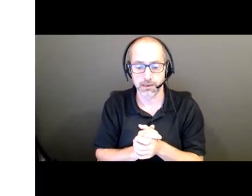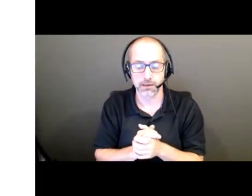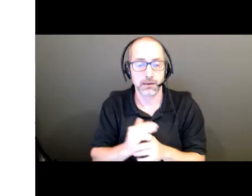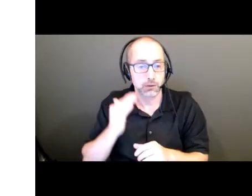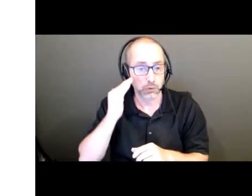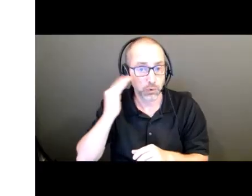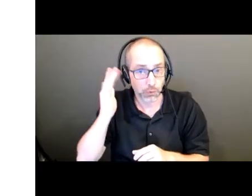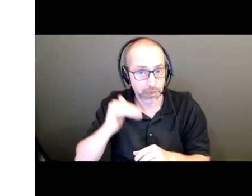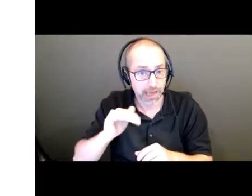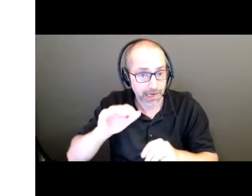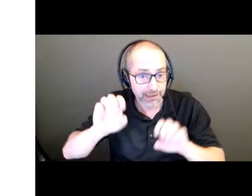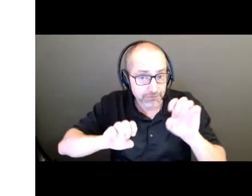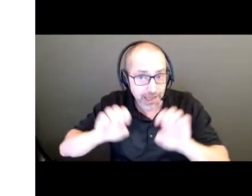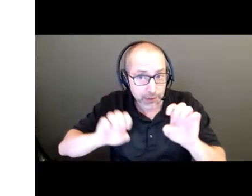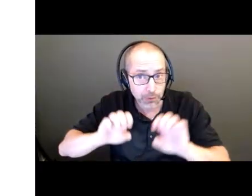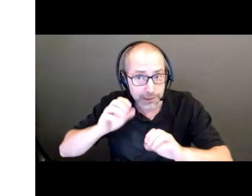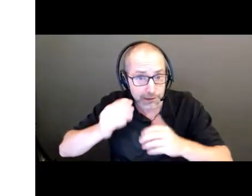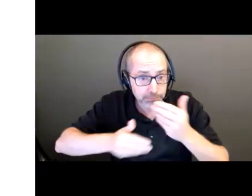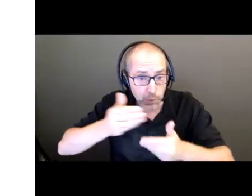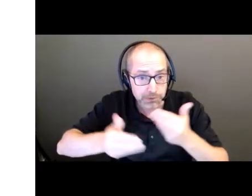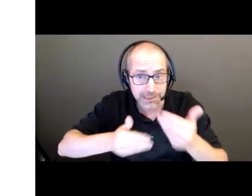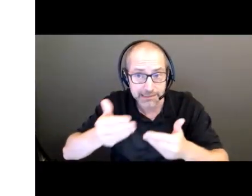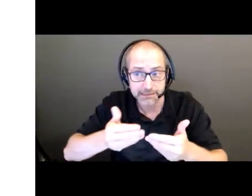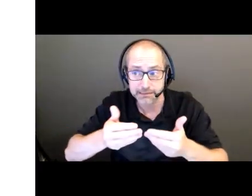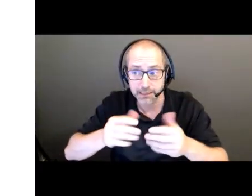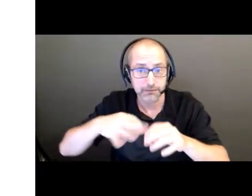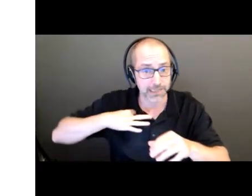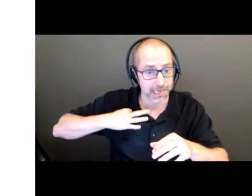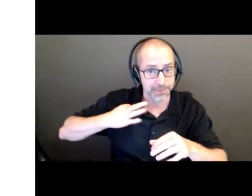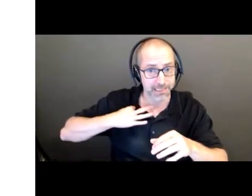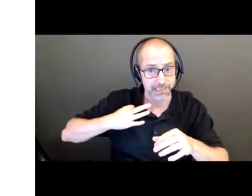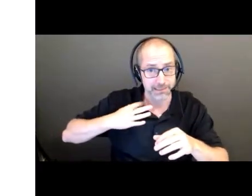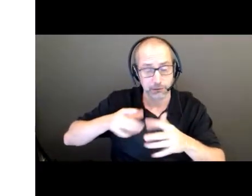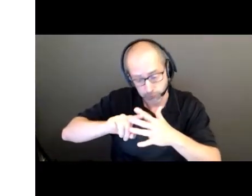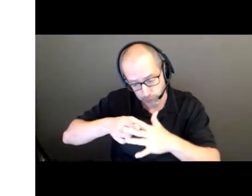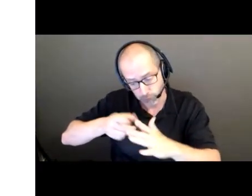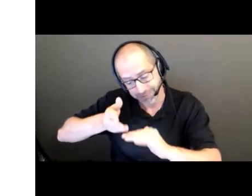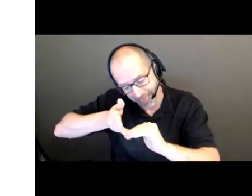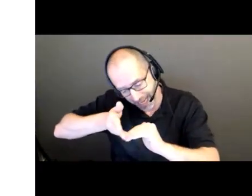only begins after the deadline, and results are generally communicated up